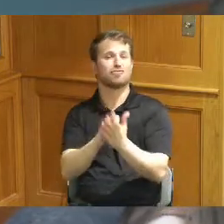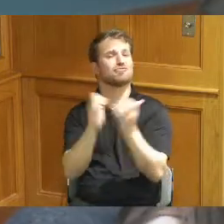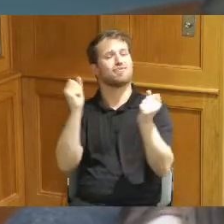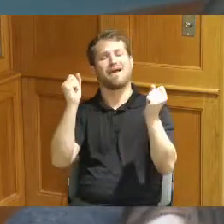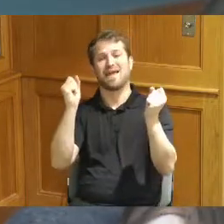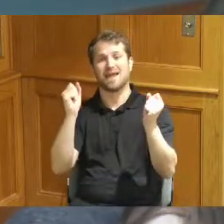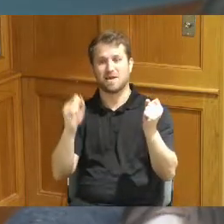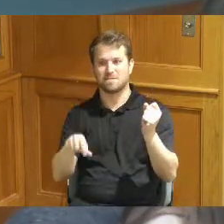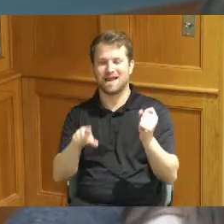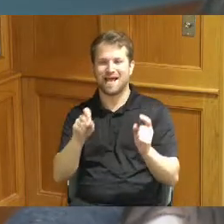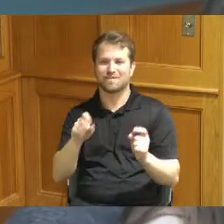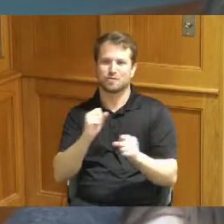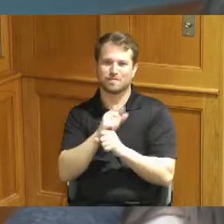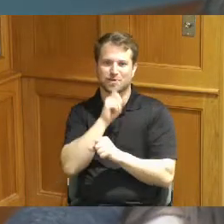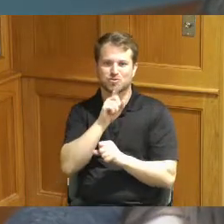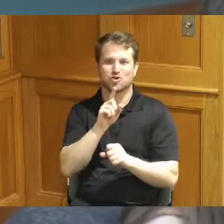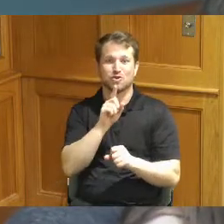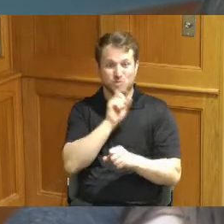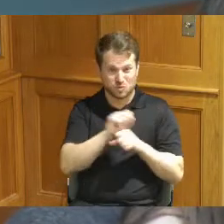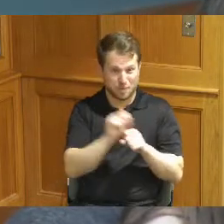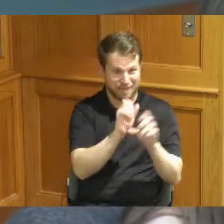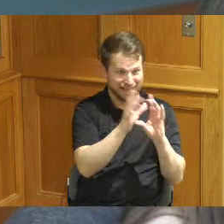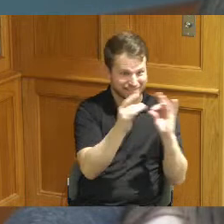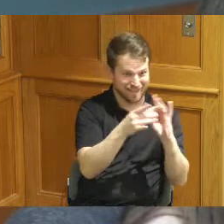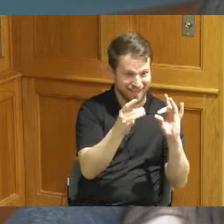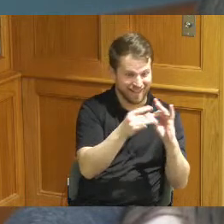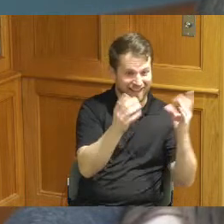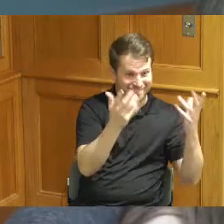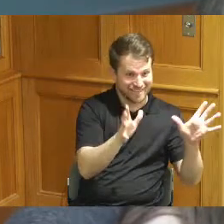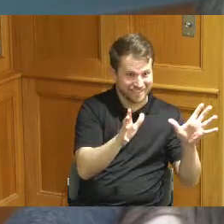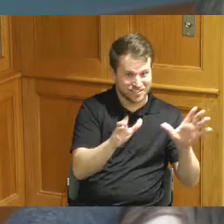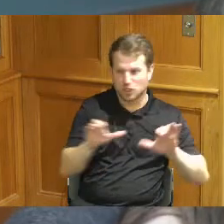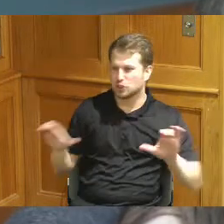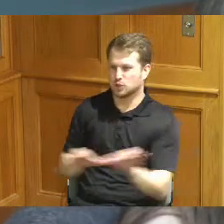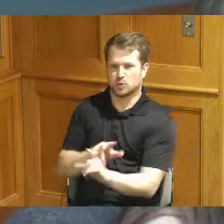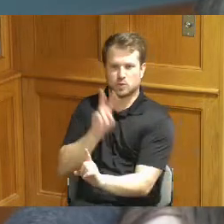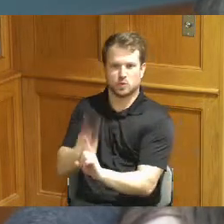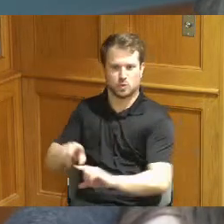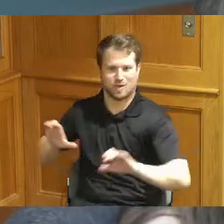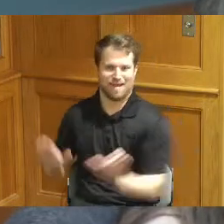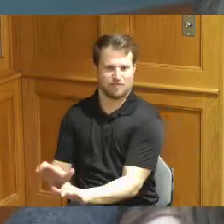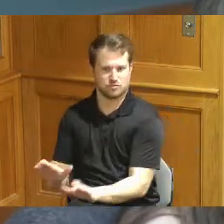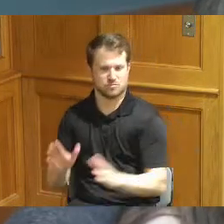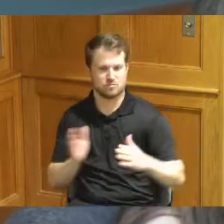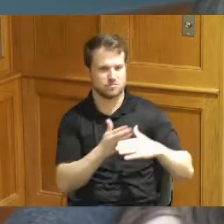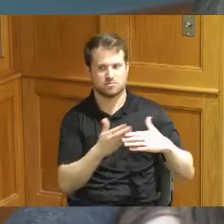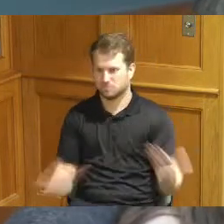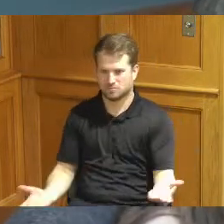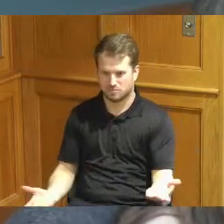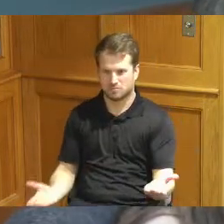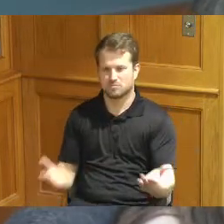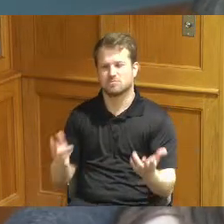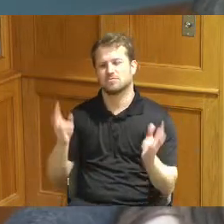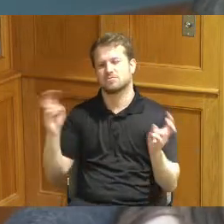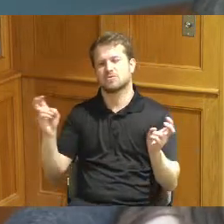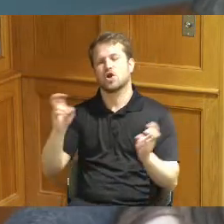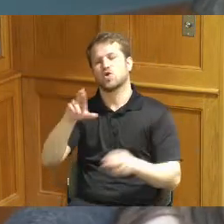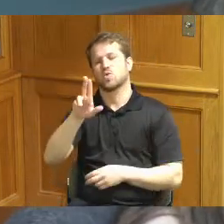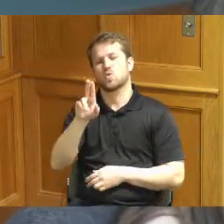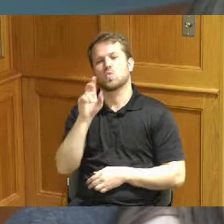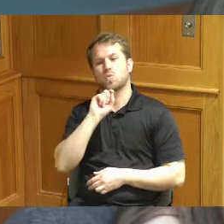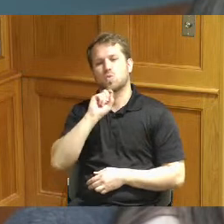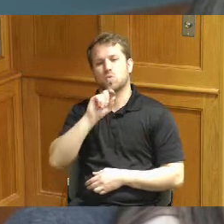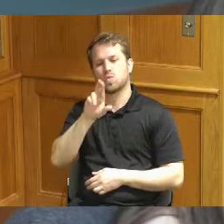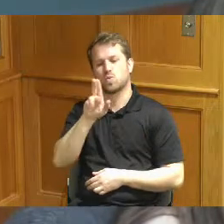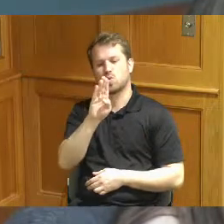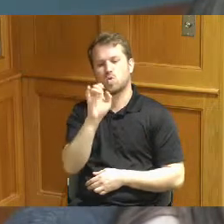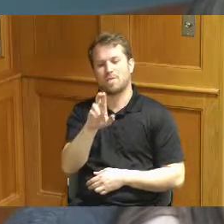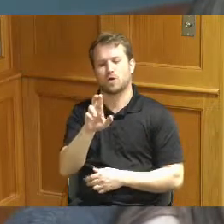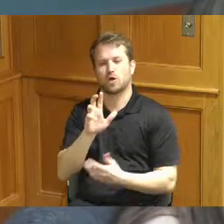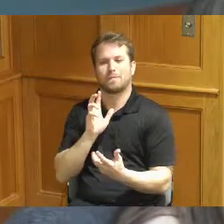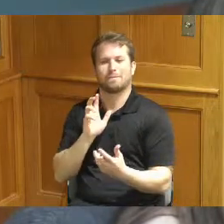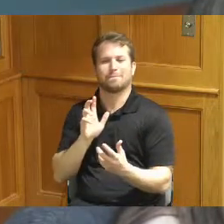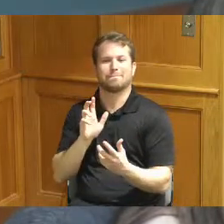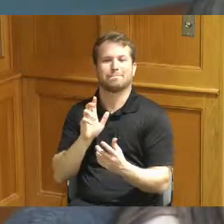is meeting the road and I can speak especially for myself everything I measure it is this it